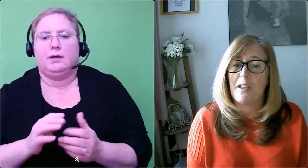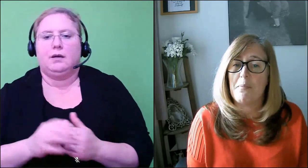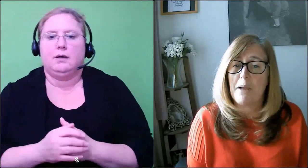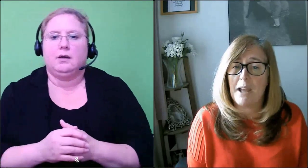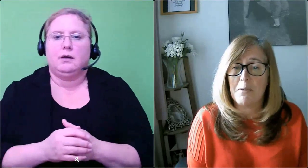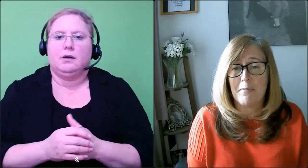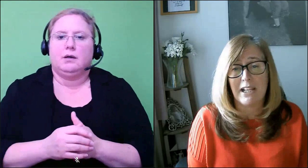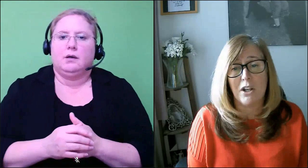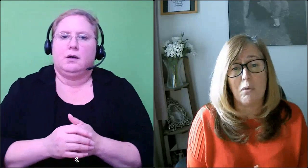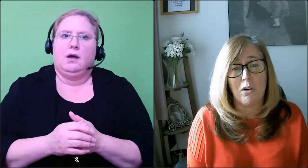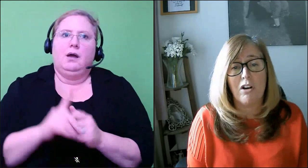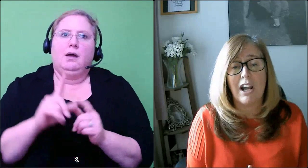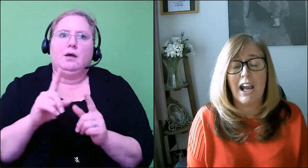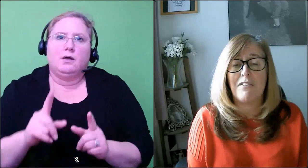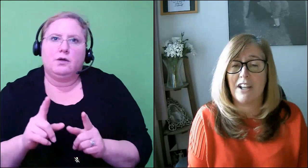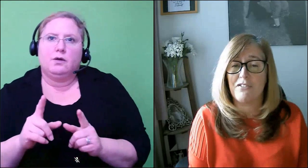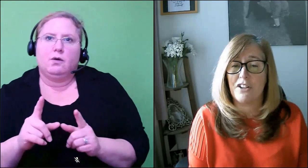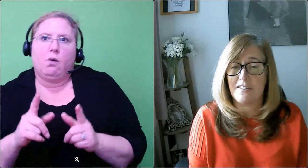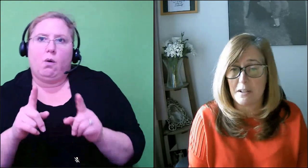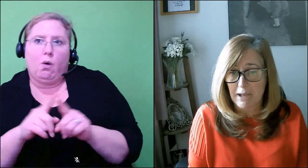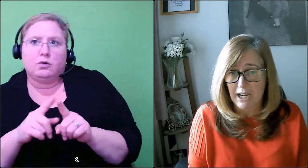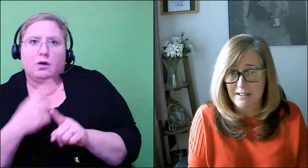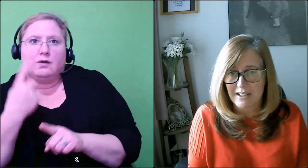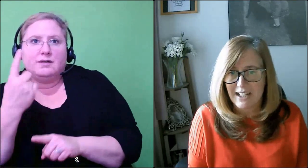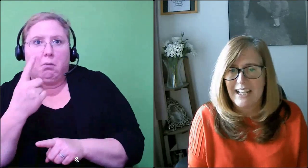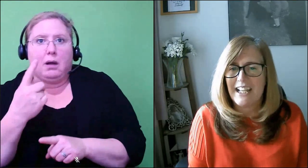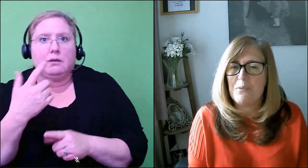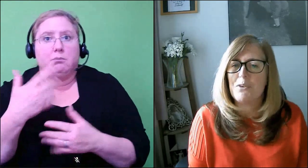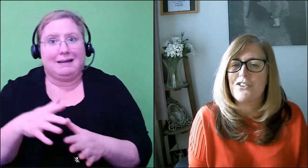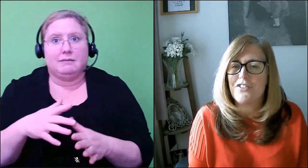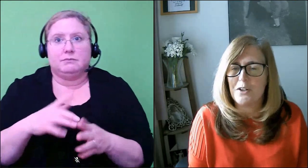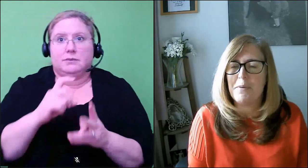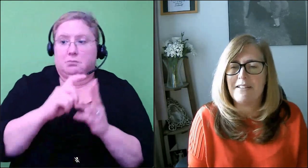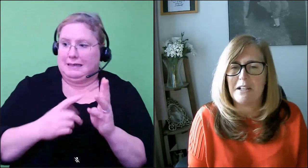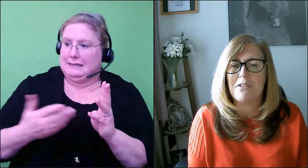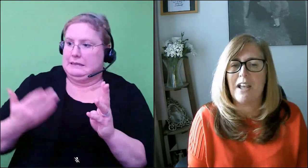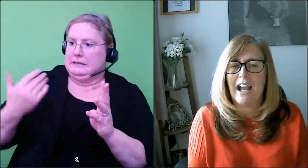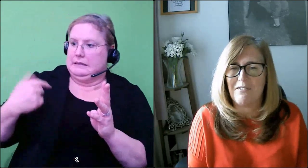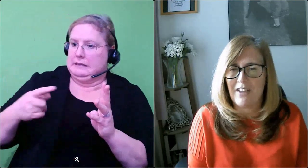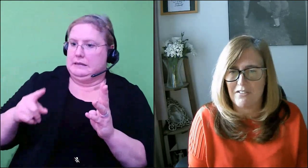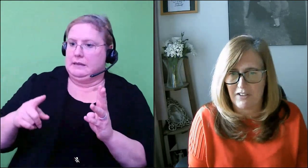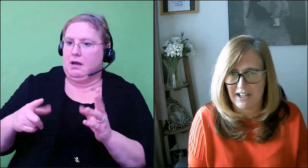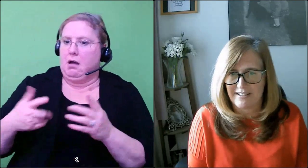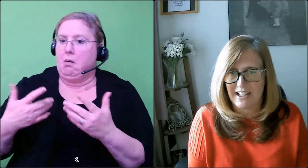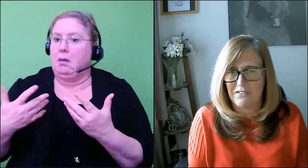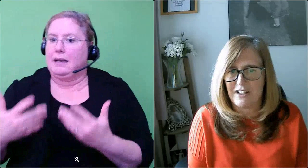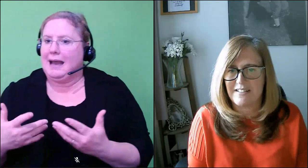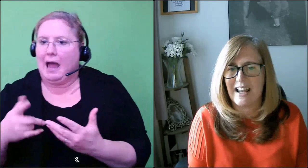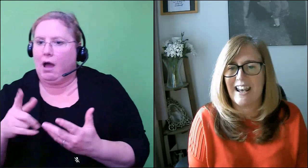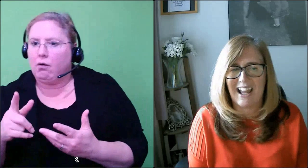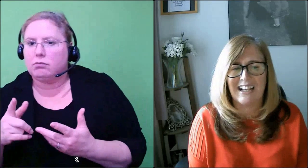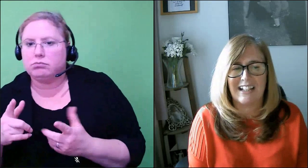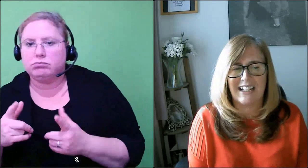the impairment may no longer have an adverse impact it will still be deemed to have that